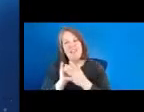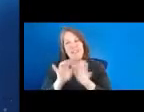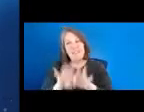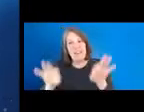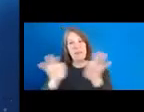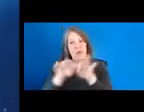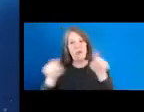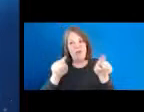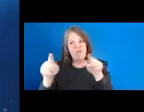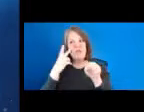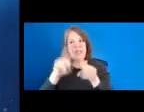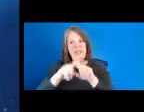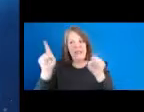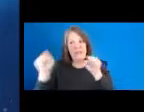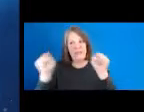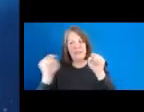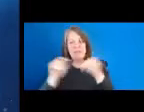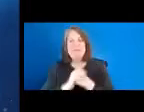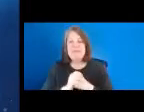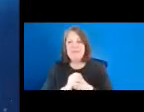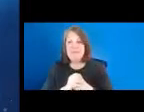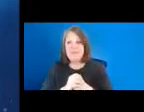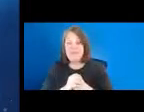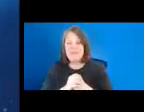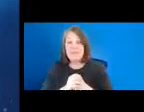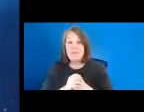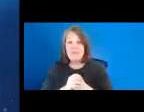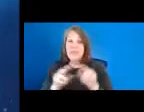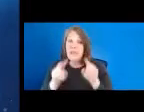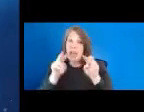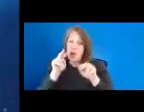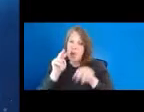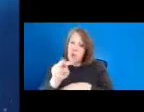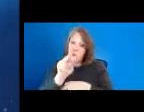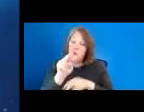16:25:51 important distinction. Looking at the poster, you can see that there are sound